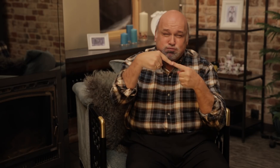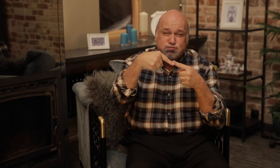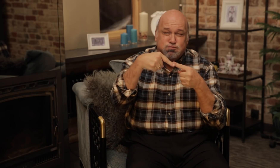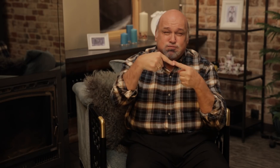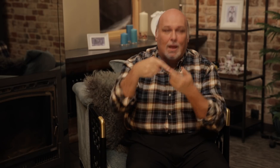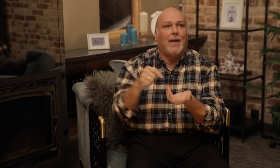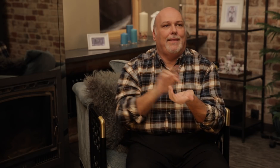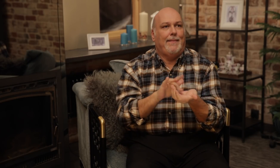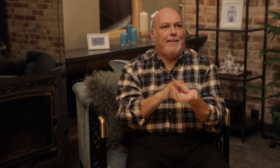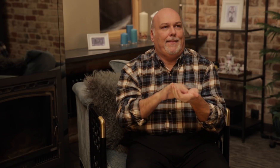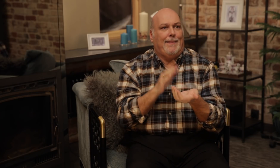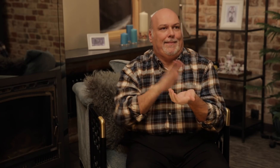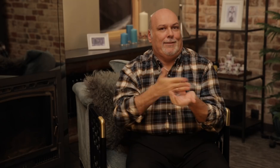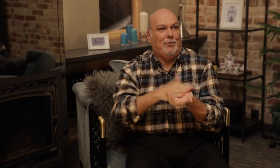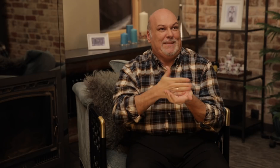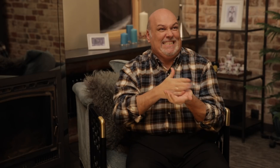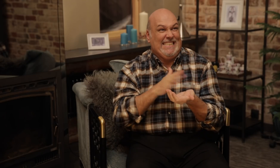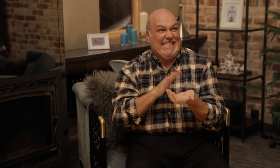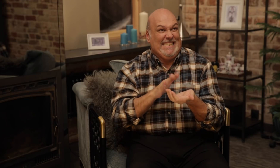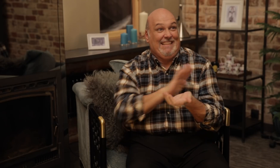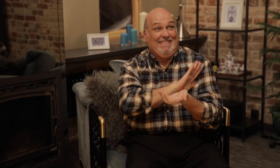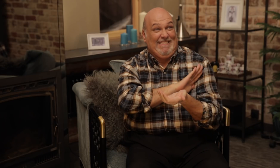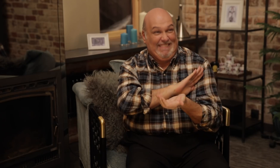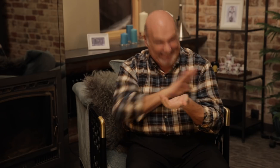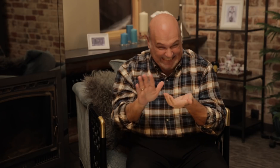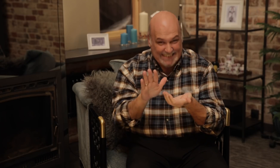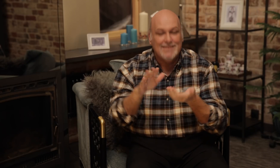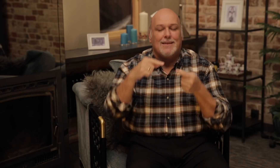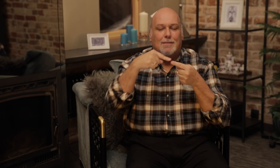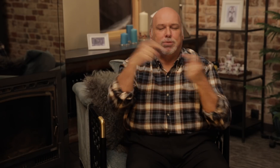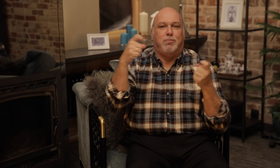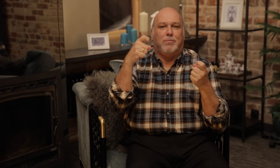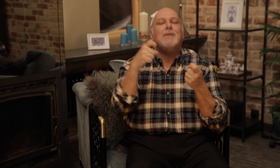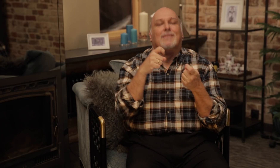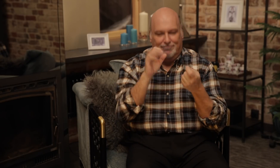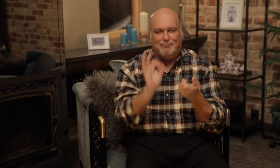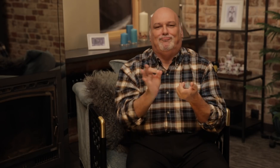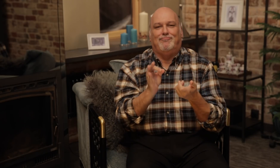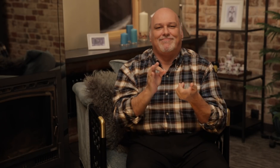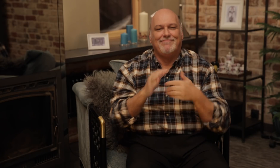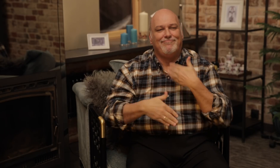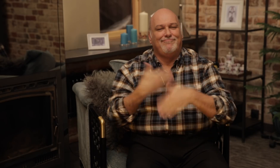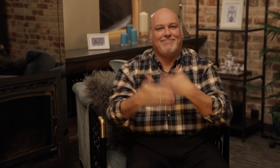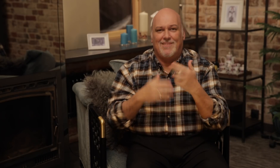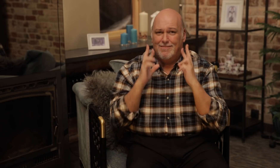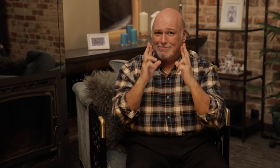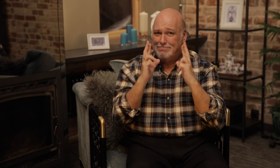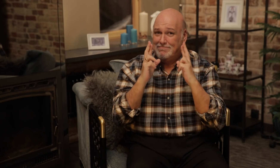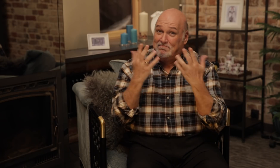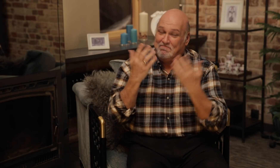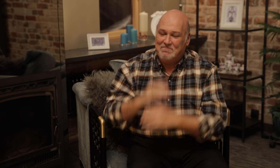so that there wouldn’t be any issues with video relay interpreter.